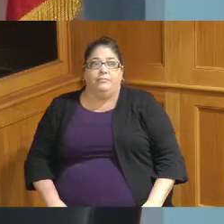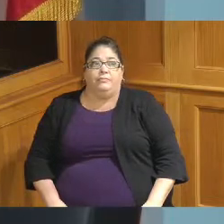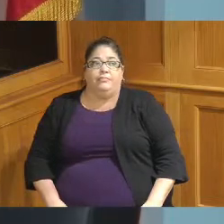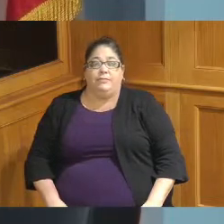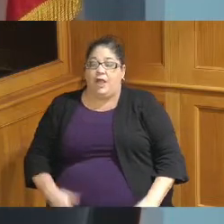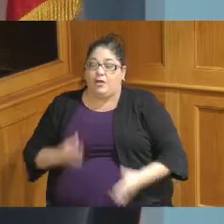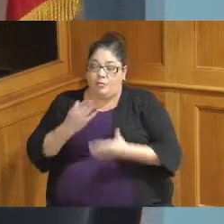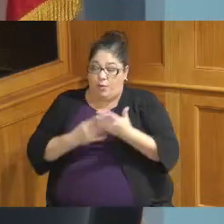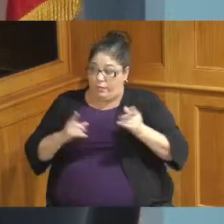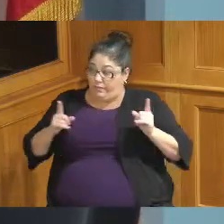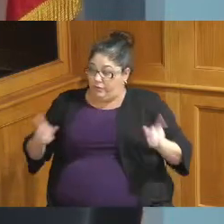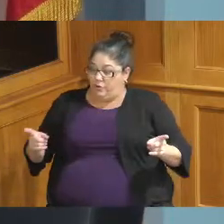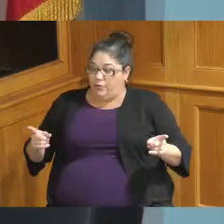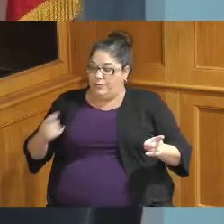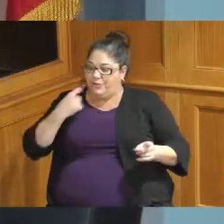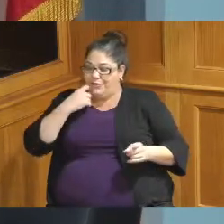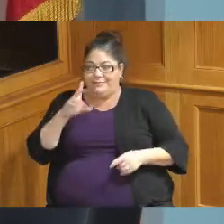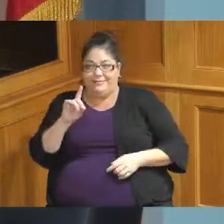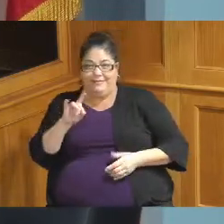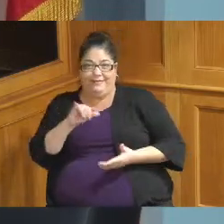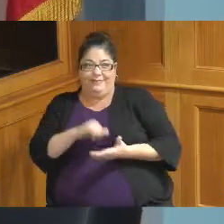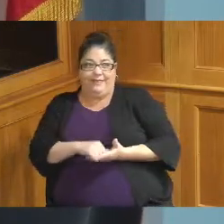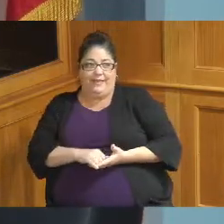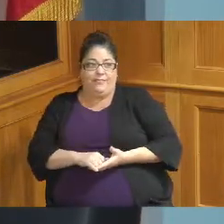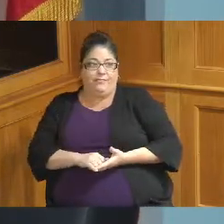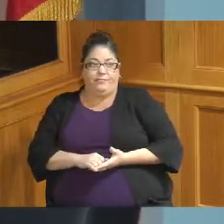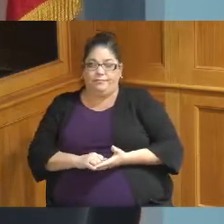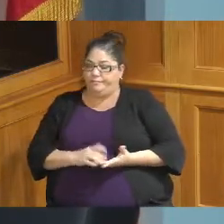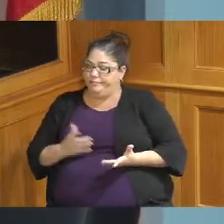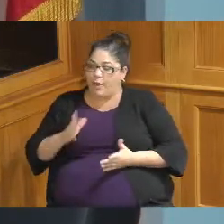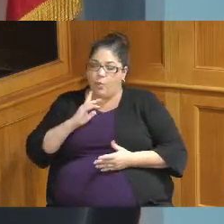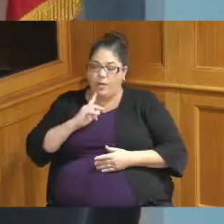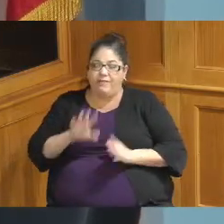you I would say what we just did that and I would have you know if I had all the information that's